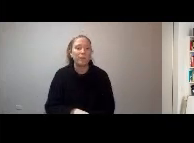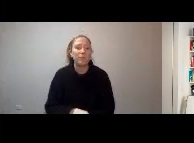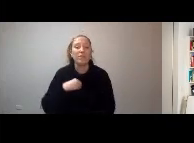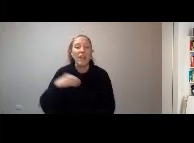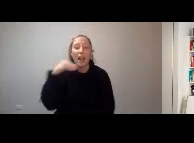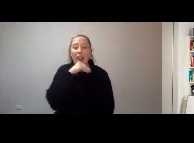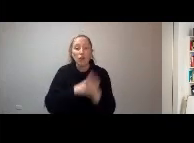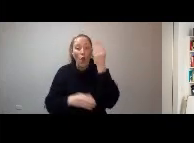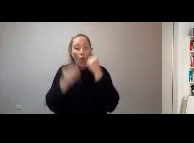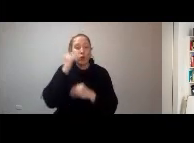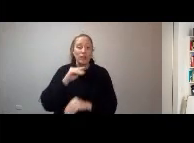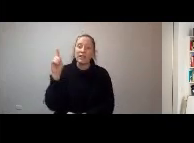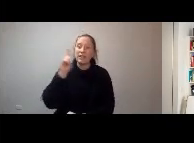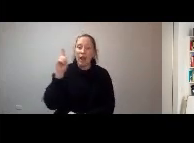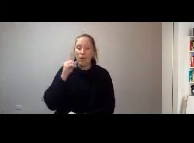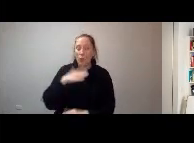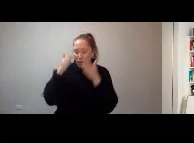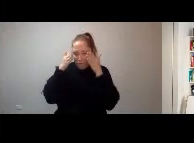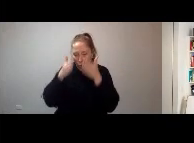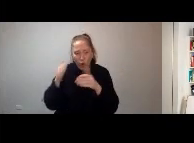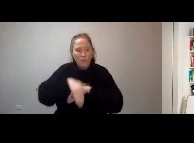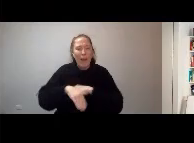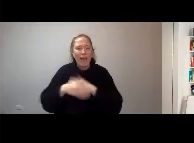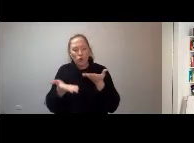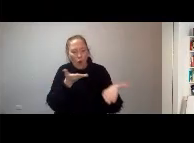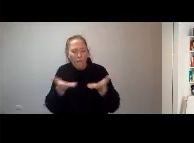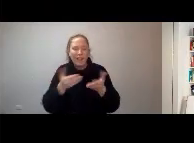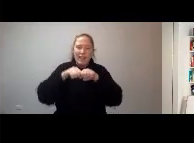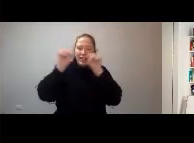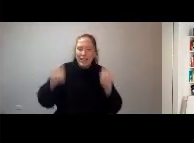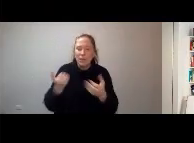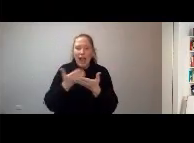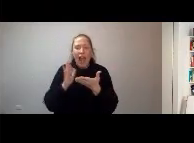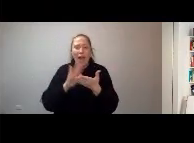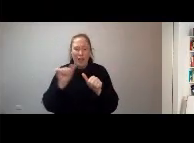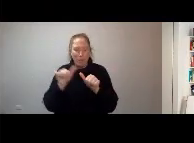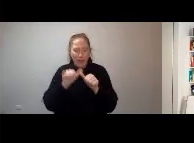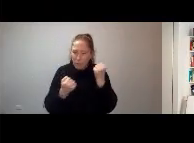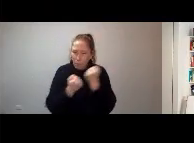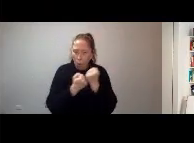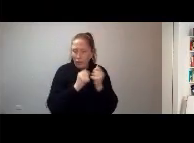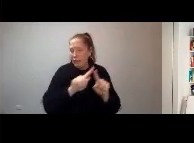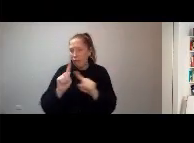will focus on how service systems can better support people across the life course from equitable access